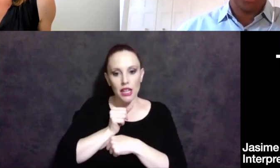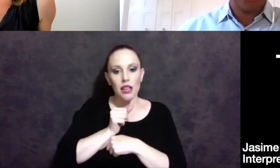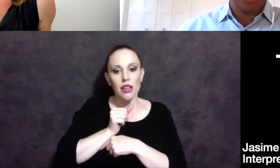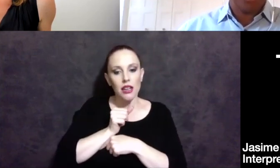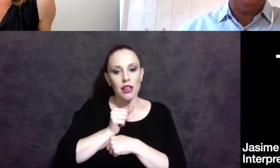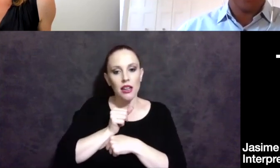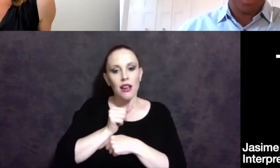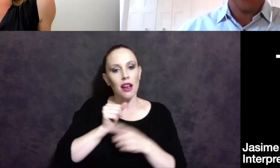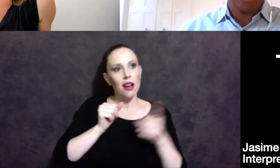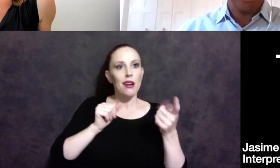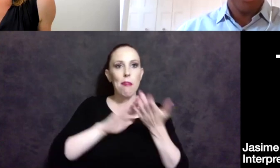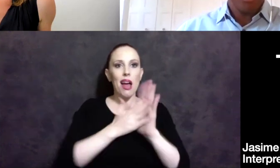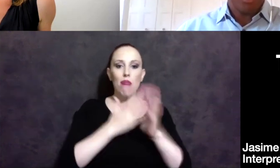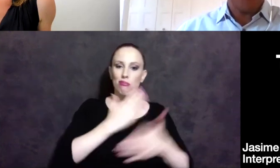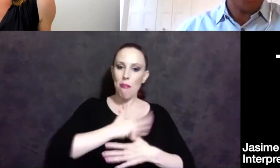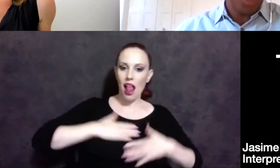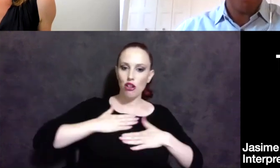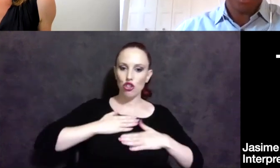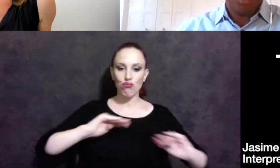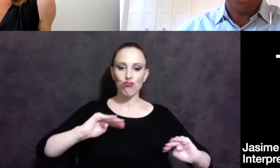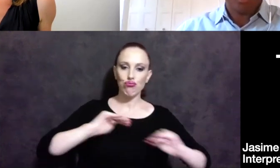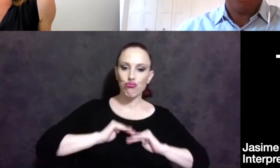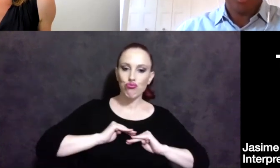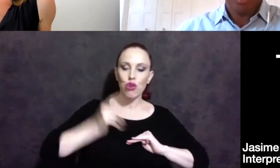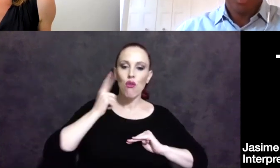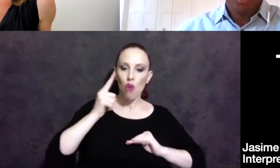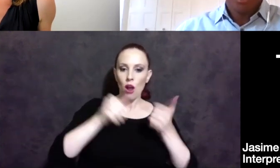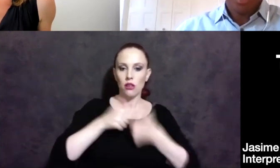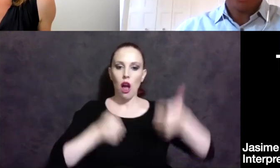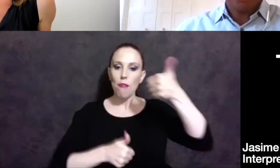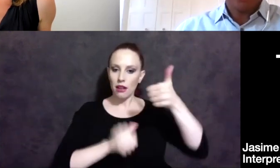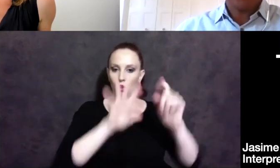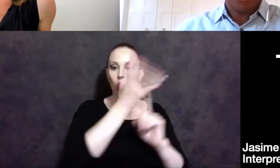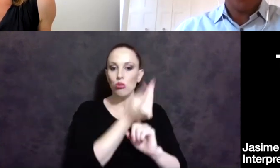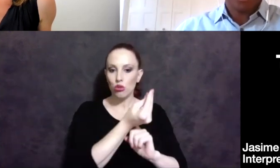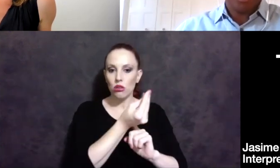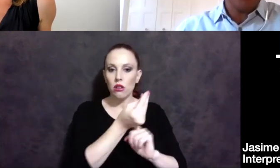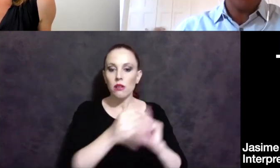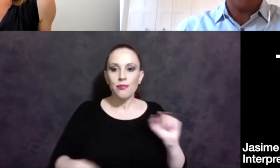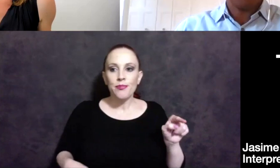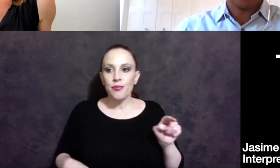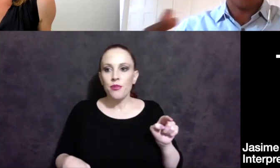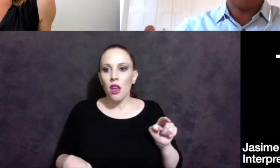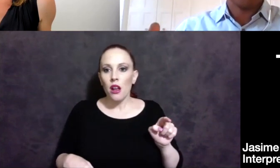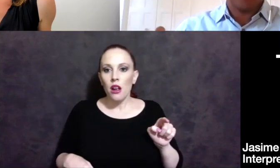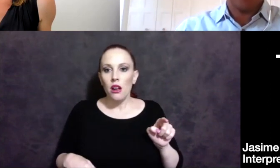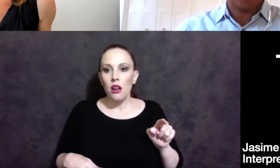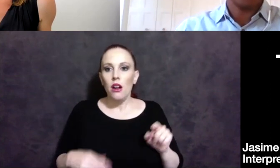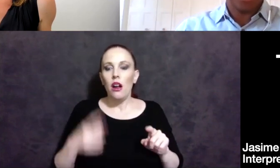or gratification for dominant culture. One way of thinking about that is the idea that